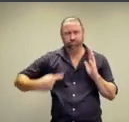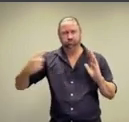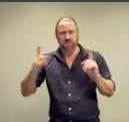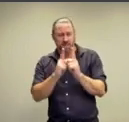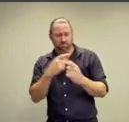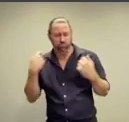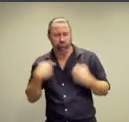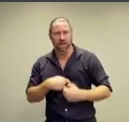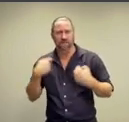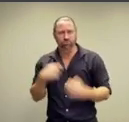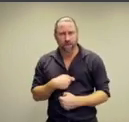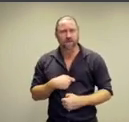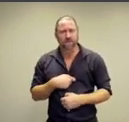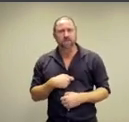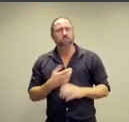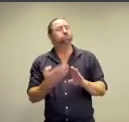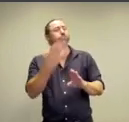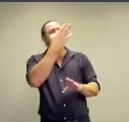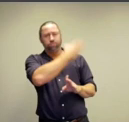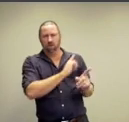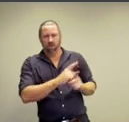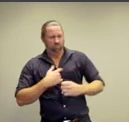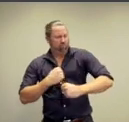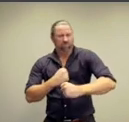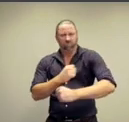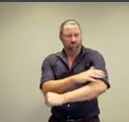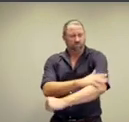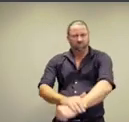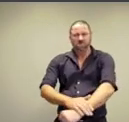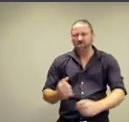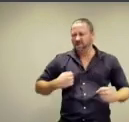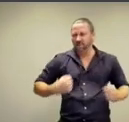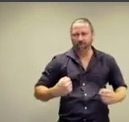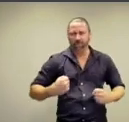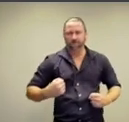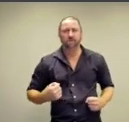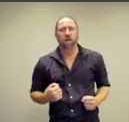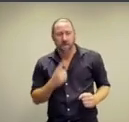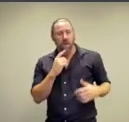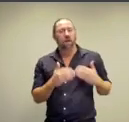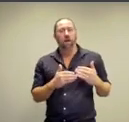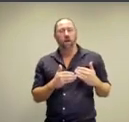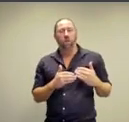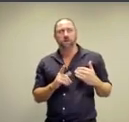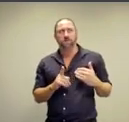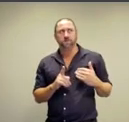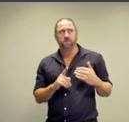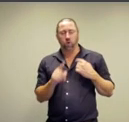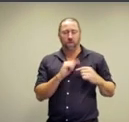around this kind of very special item, needed for protection.